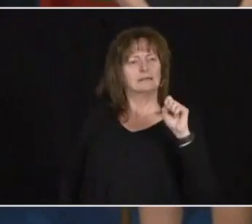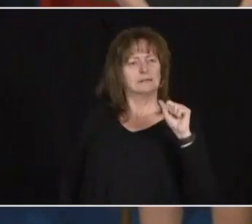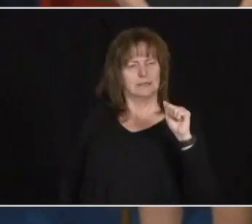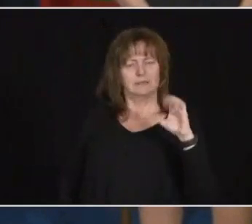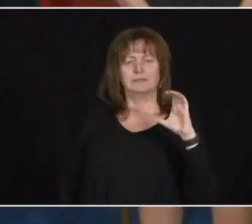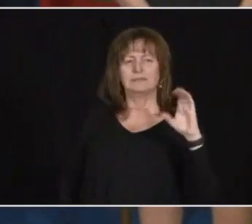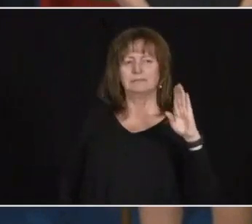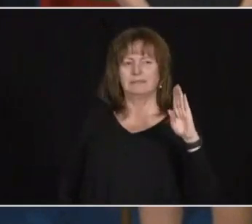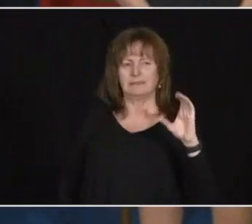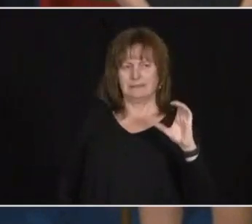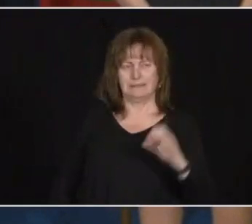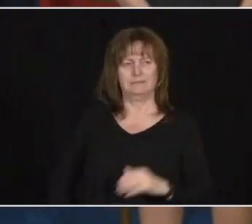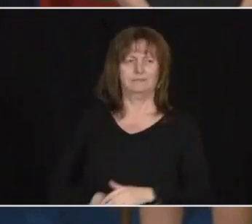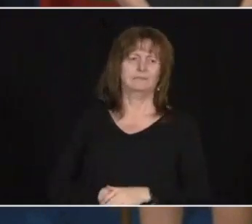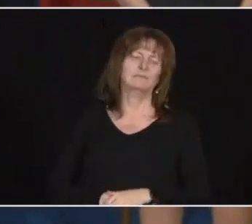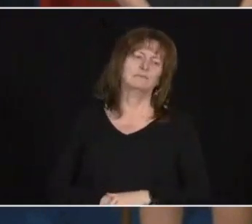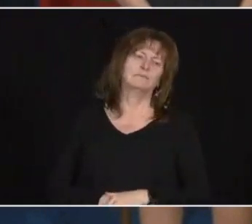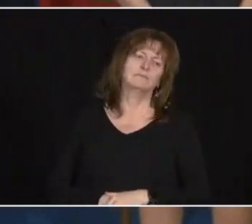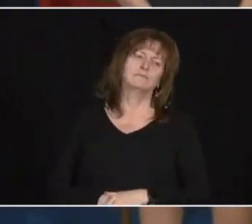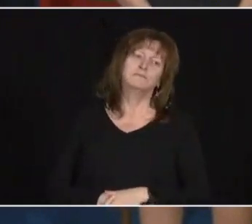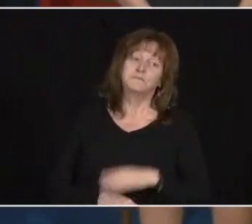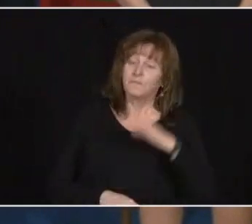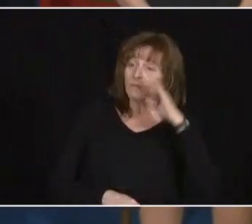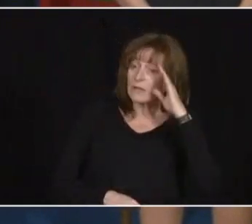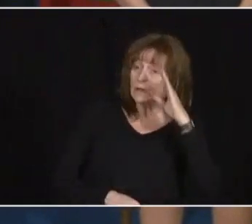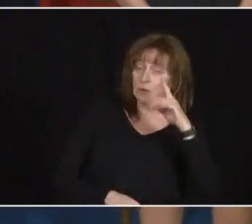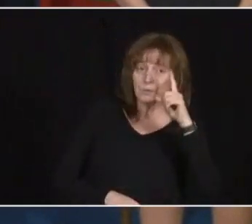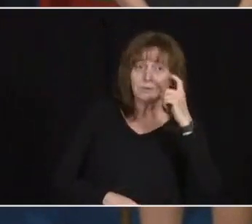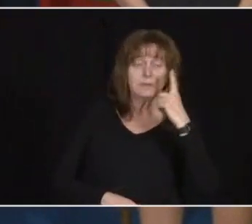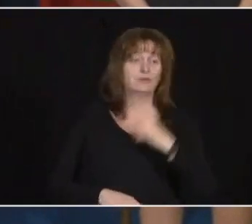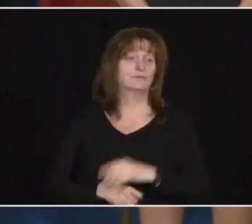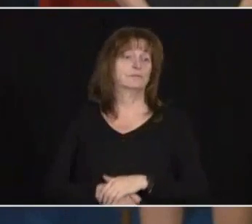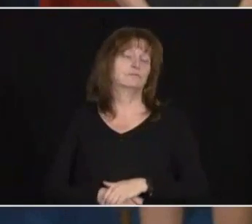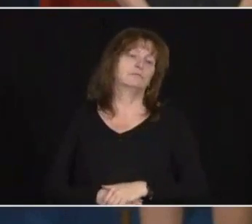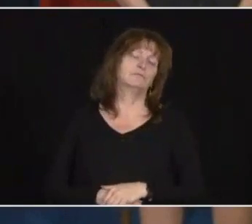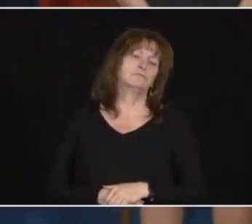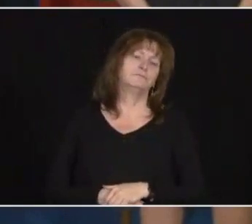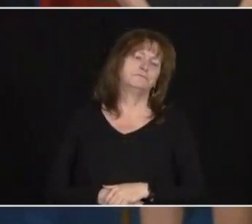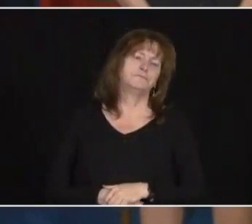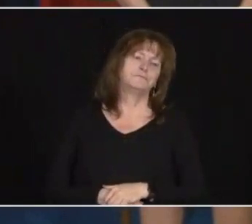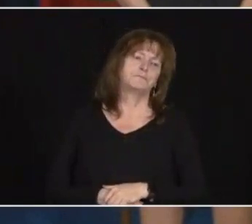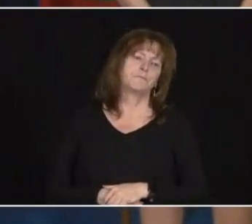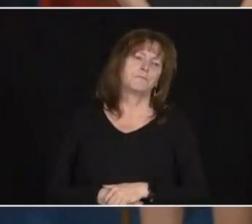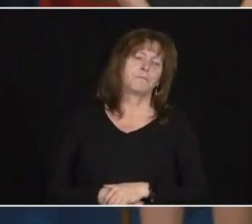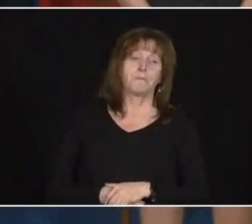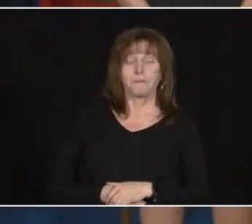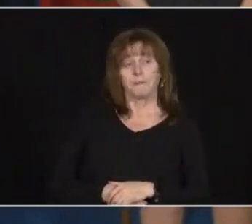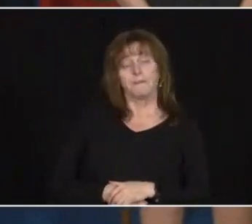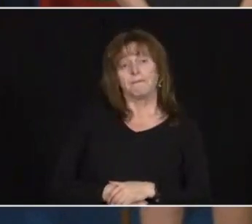Hi there, premier. Will the province still reopen if we don't get our testing capacity up,